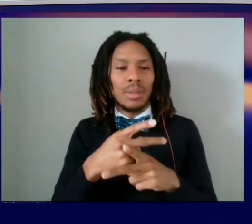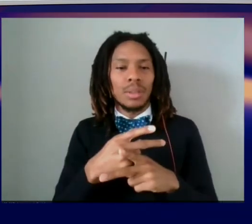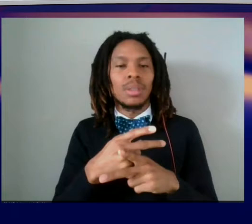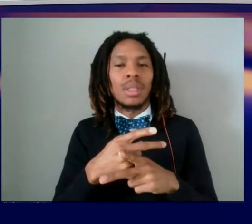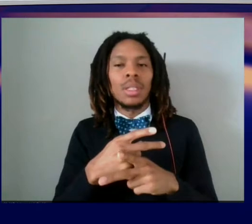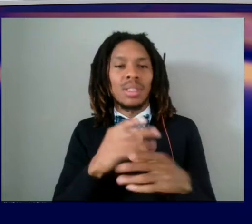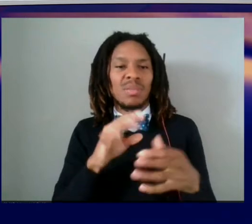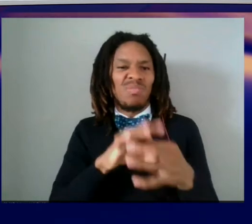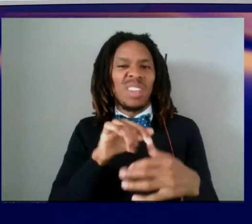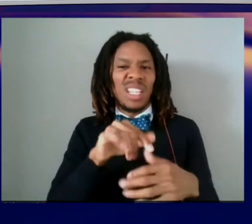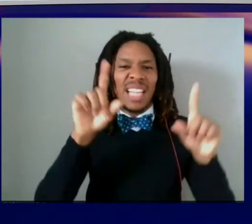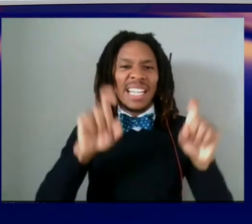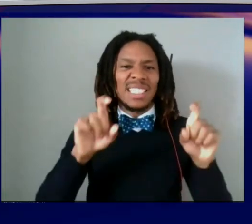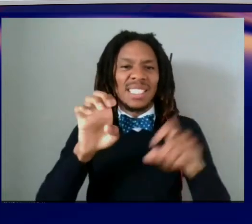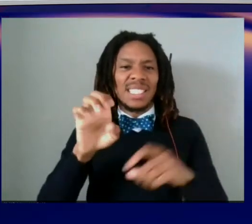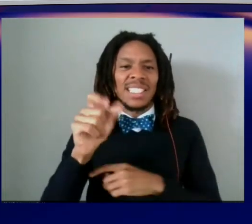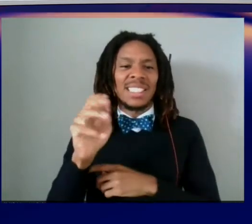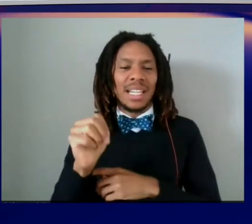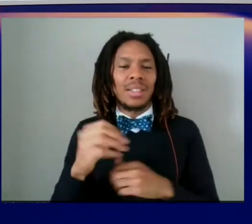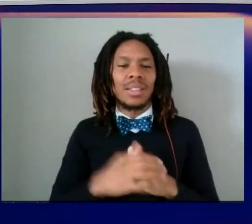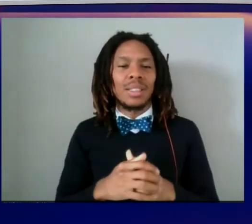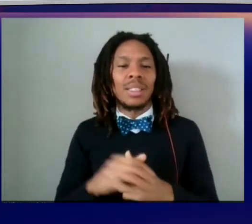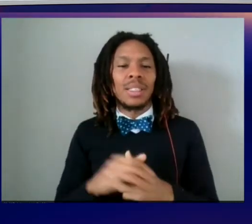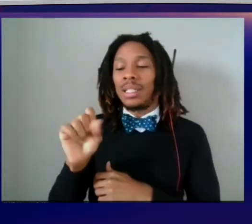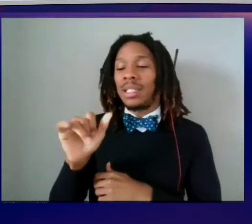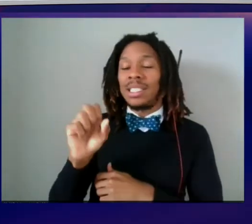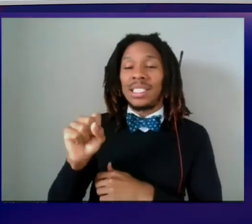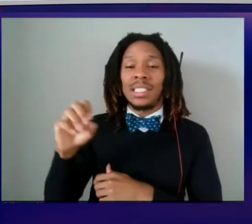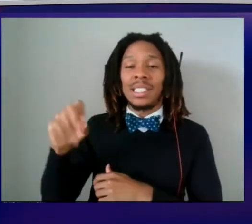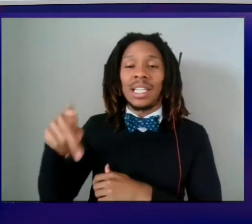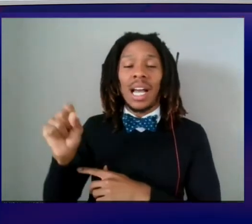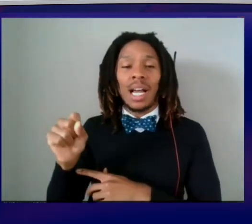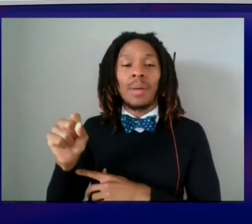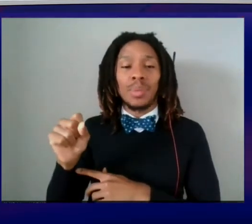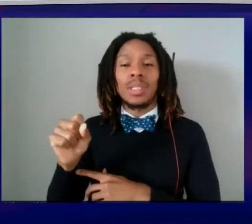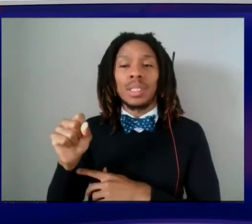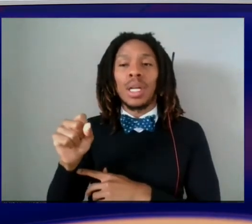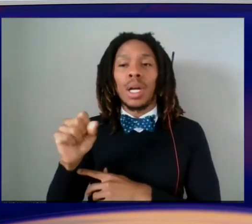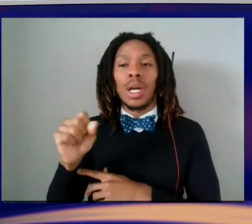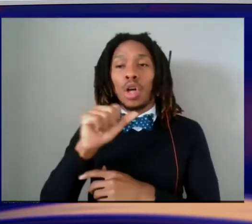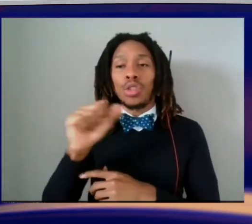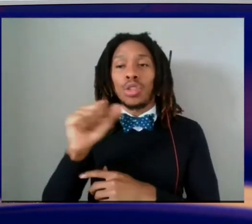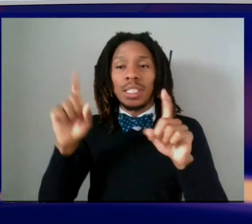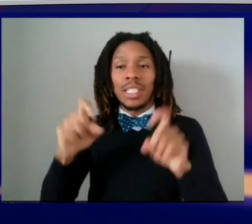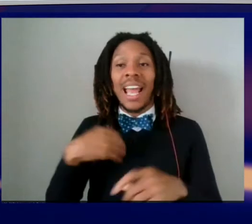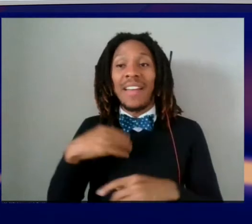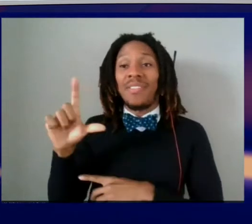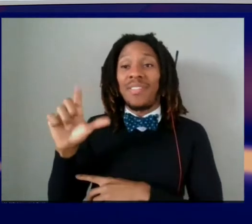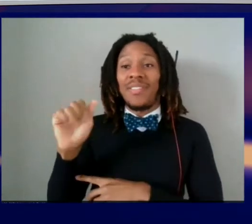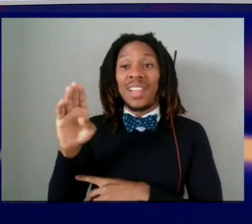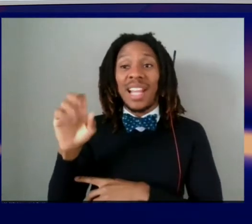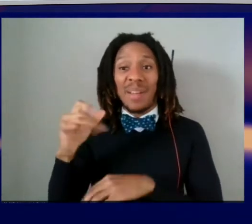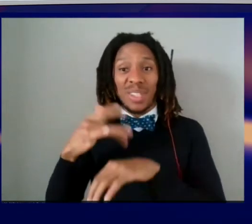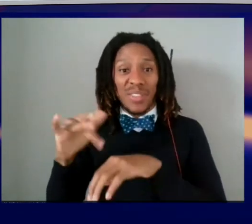So the cert, the Sysops Administrator Associate exam, has exam labs. Yeah. Wow. Wow.